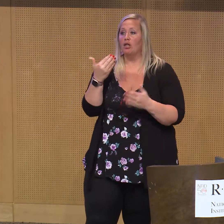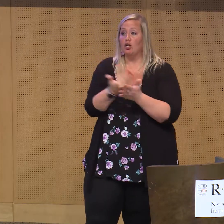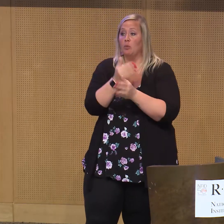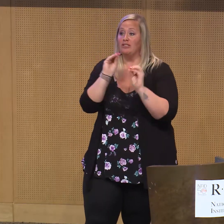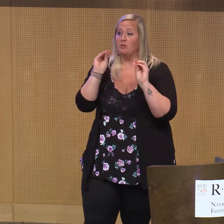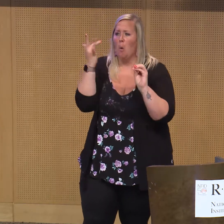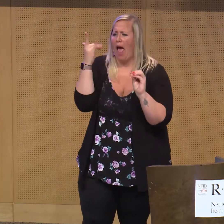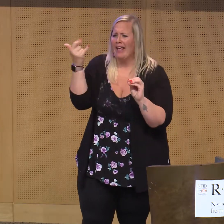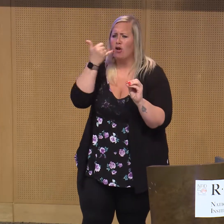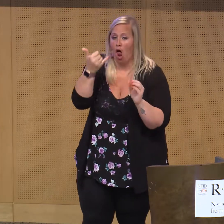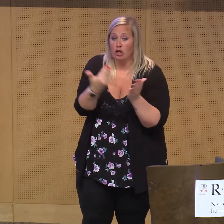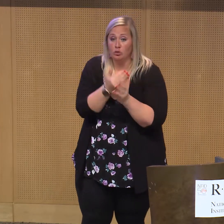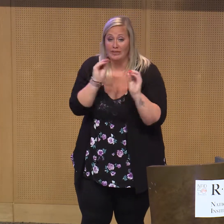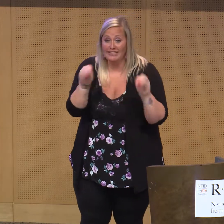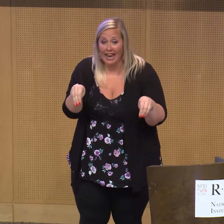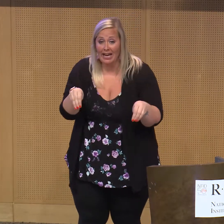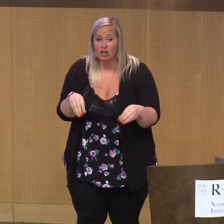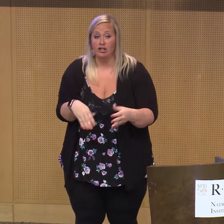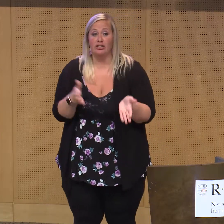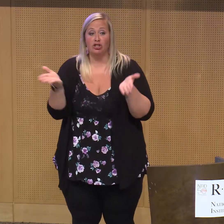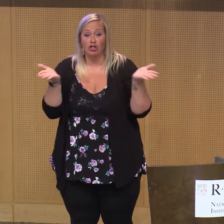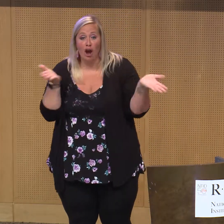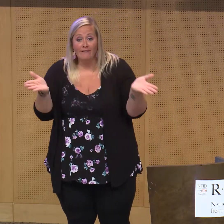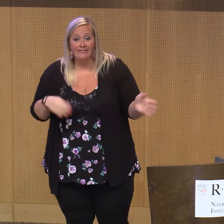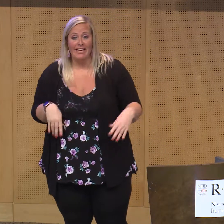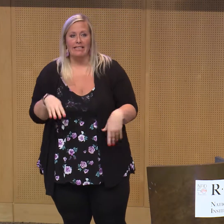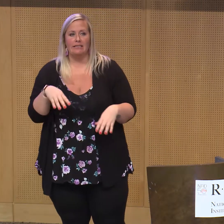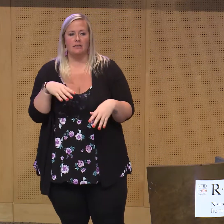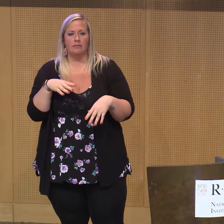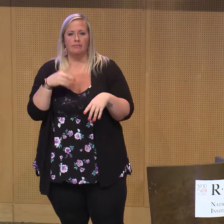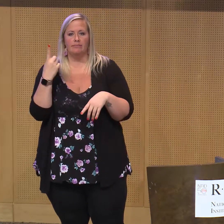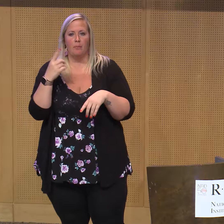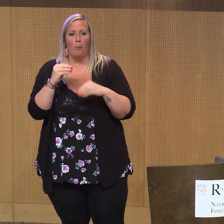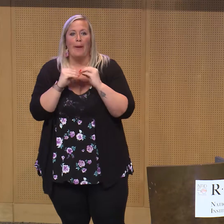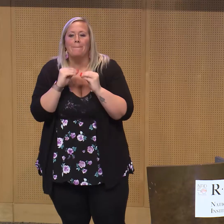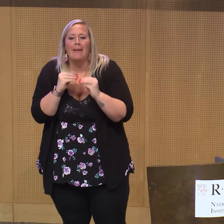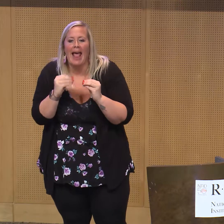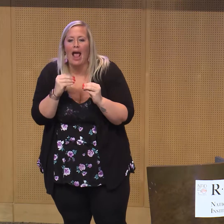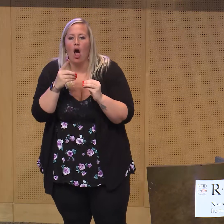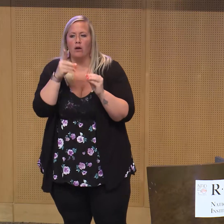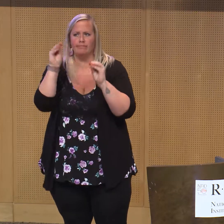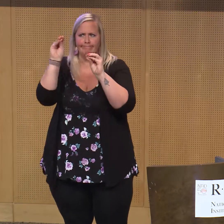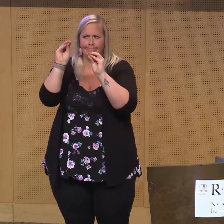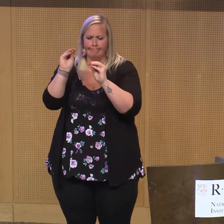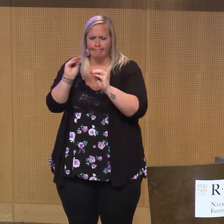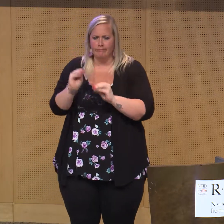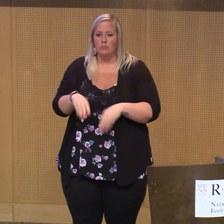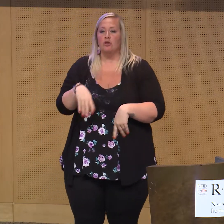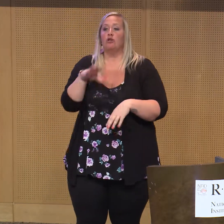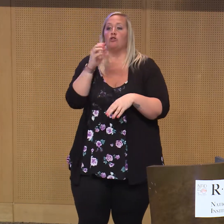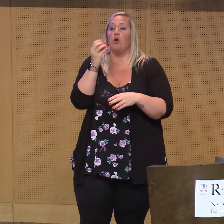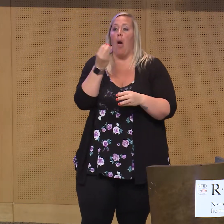or new customers, the reason for the call, be it new installation or service or a repair request.